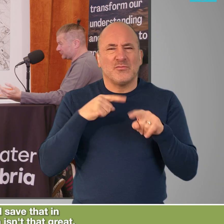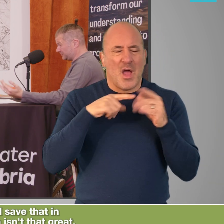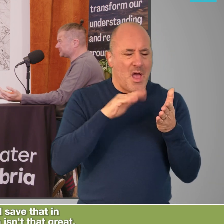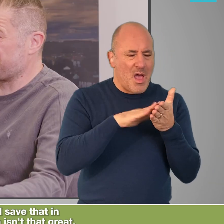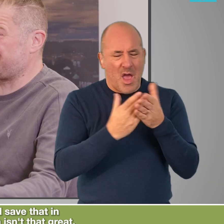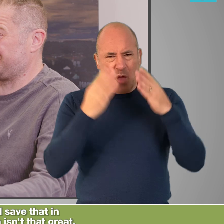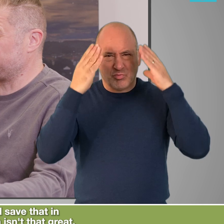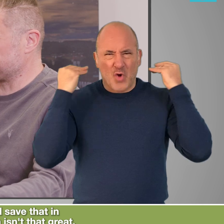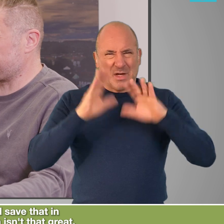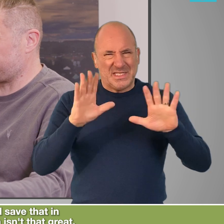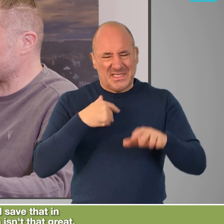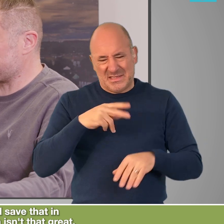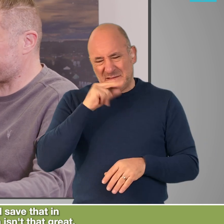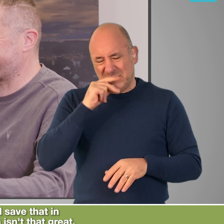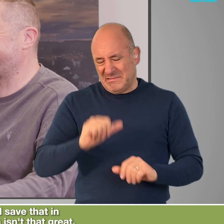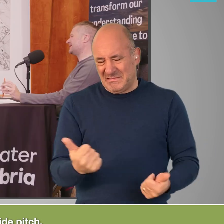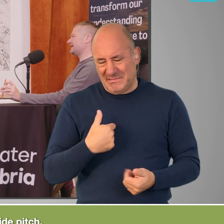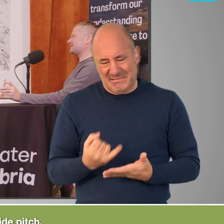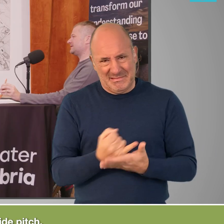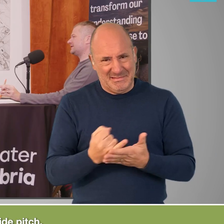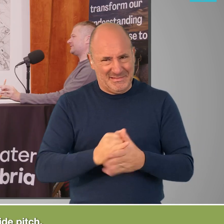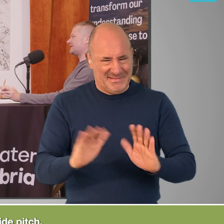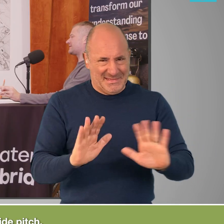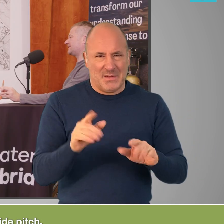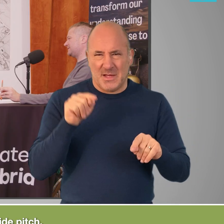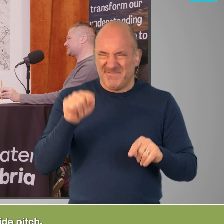I don't want to try and save that in Dutch because my Dutch isn't that great. And that's a five side pitch,